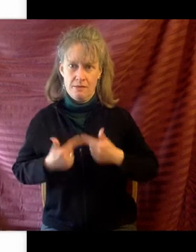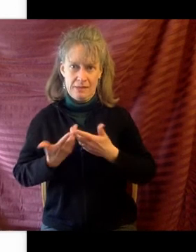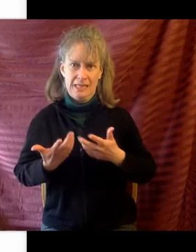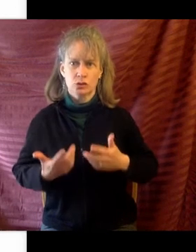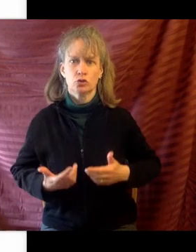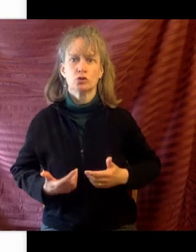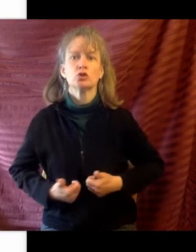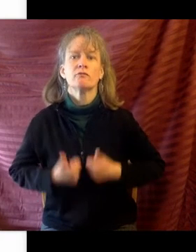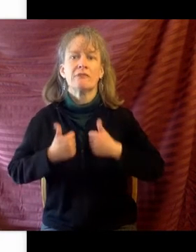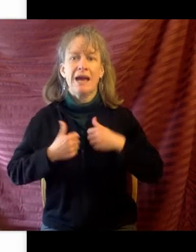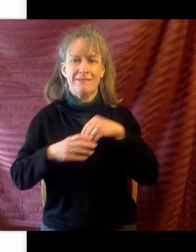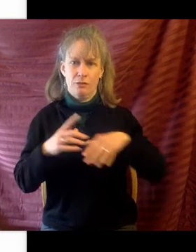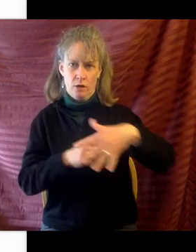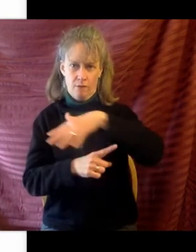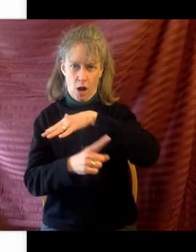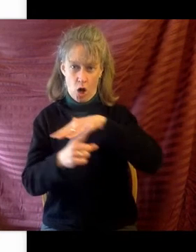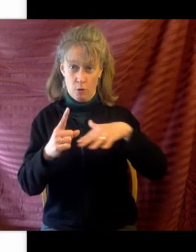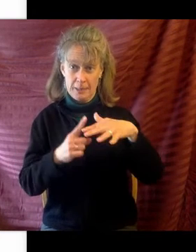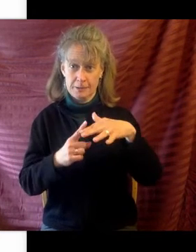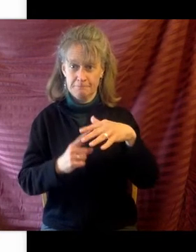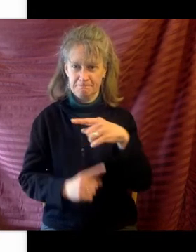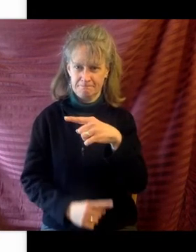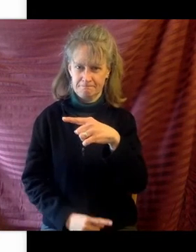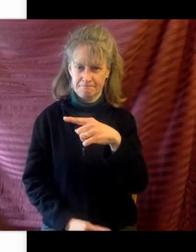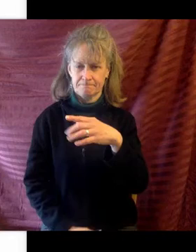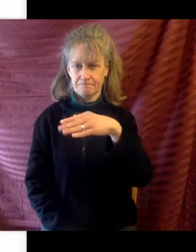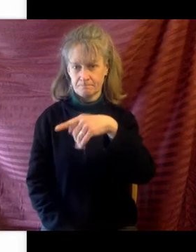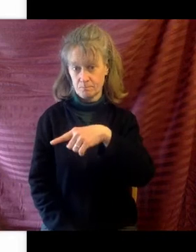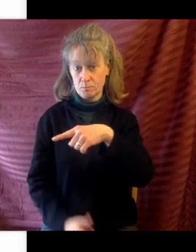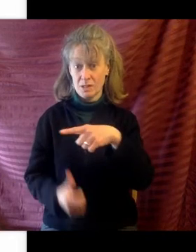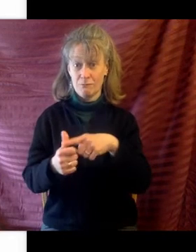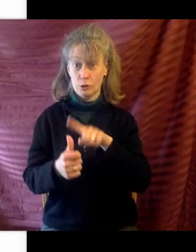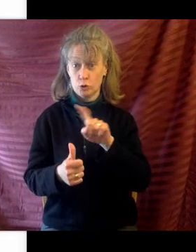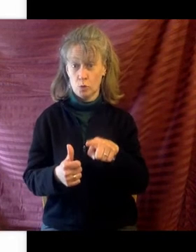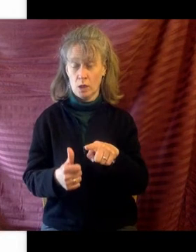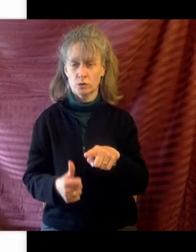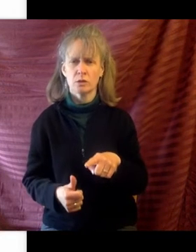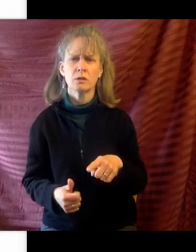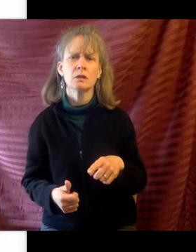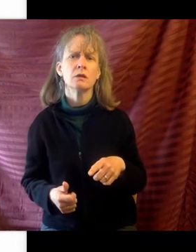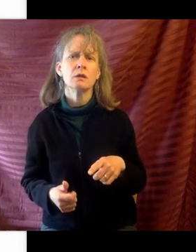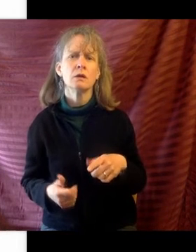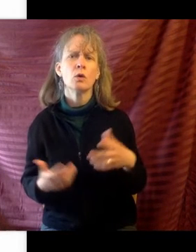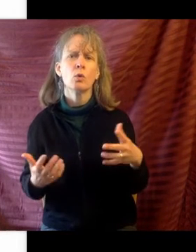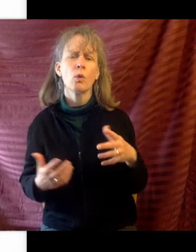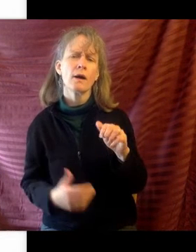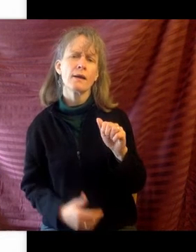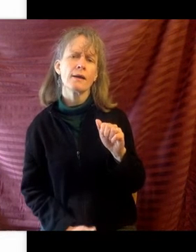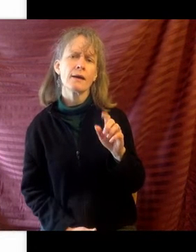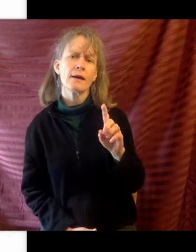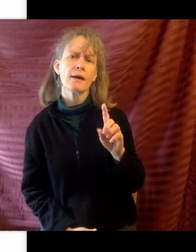First question we'll answer is: What adaptations did Darwin notice in finches?